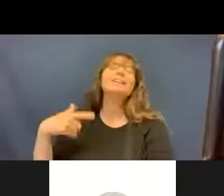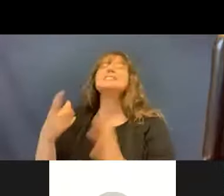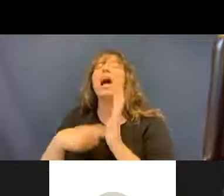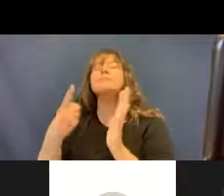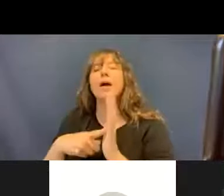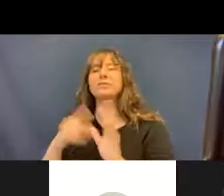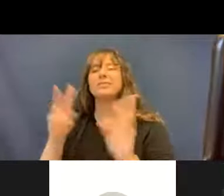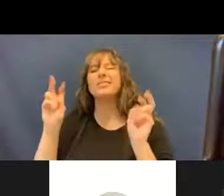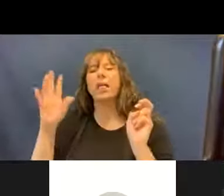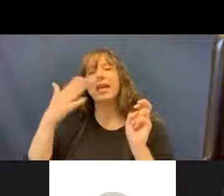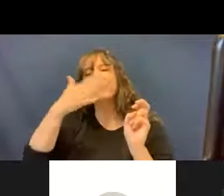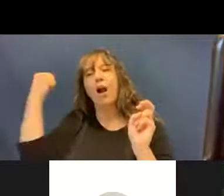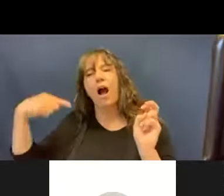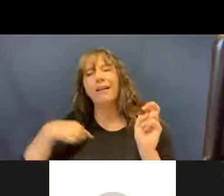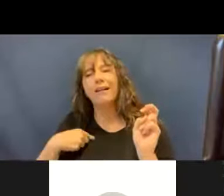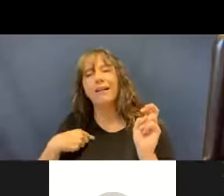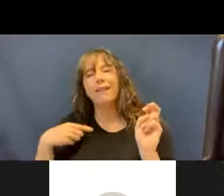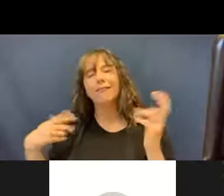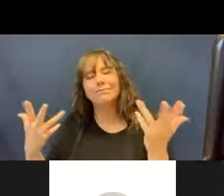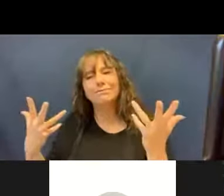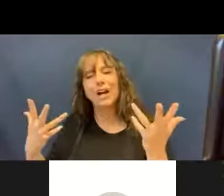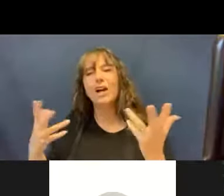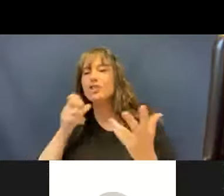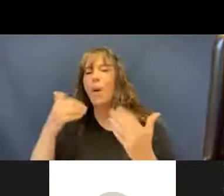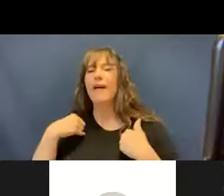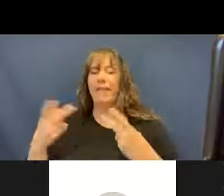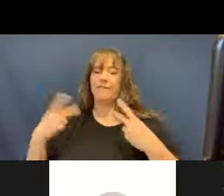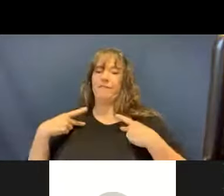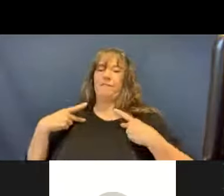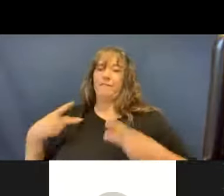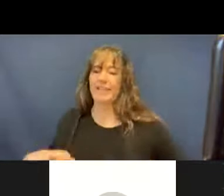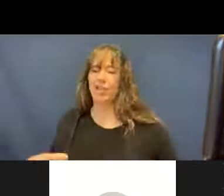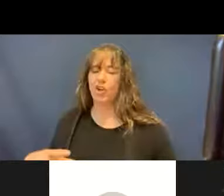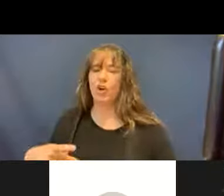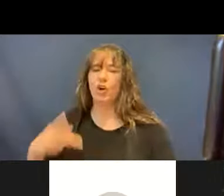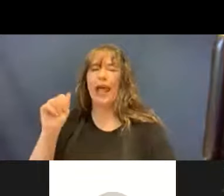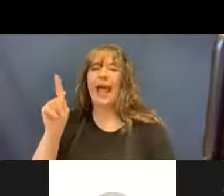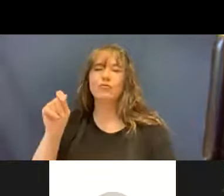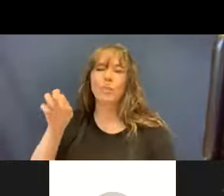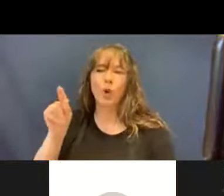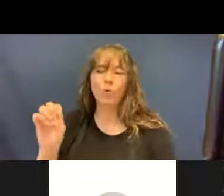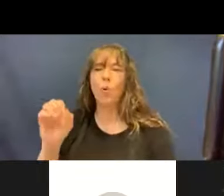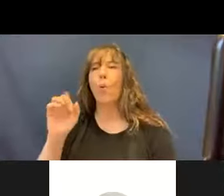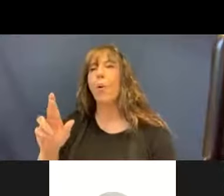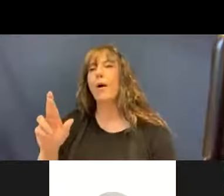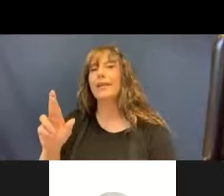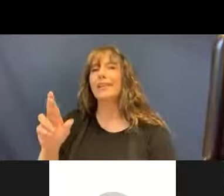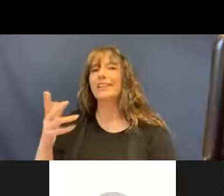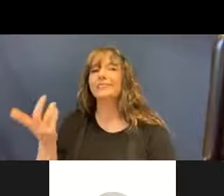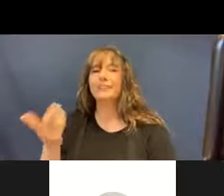when you don't have that physical attribute or that you just kind of get missed. And then